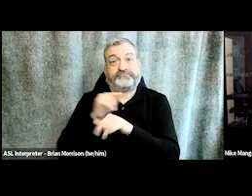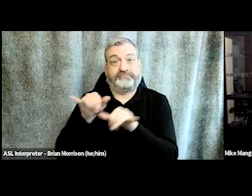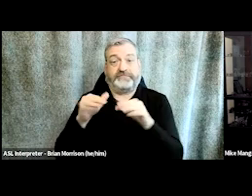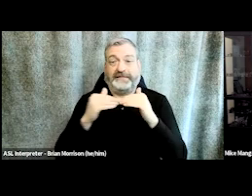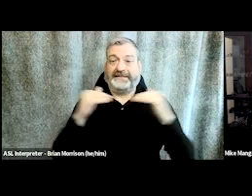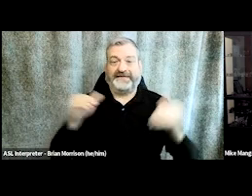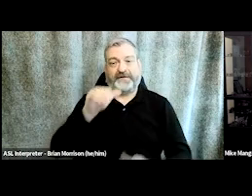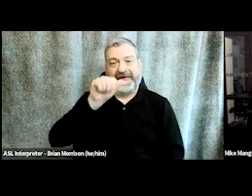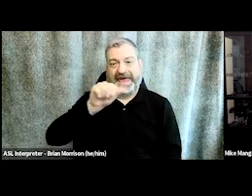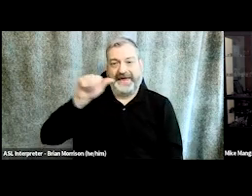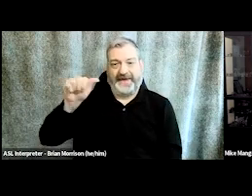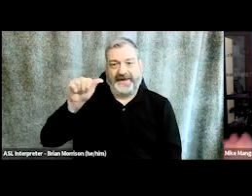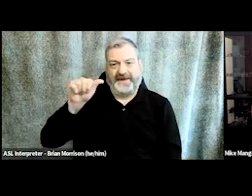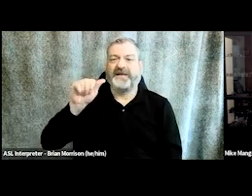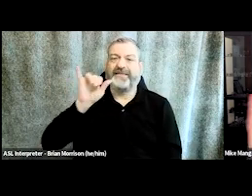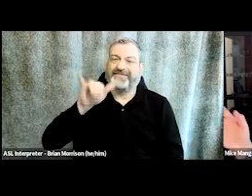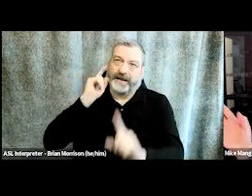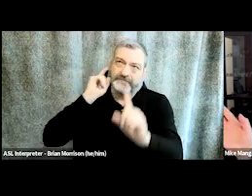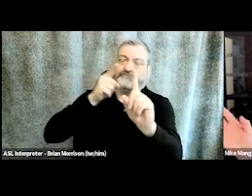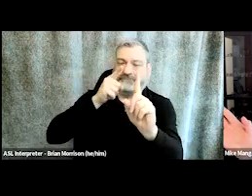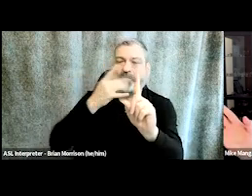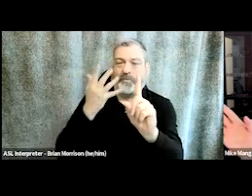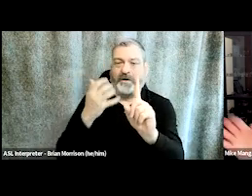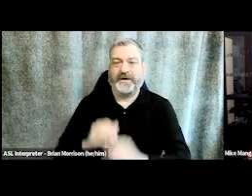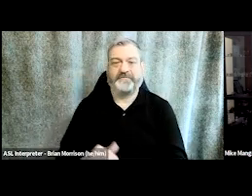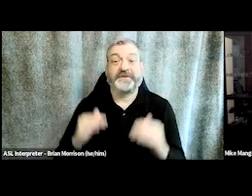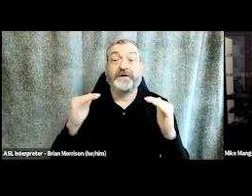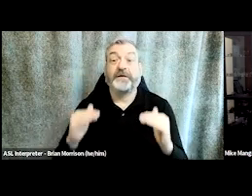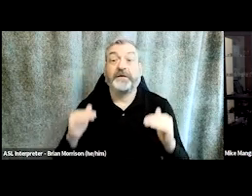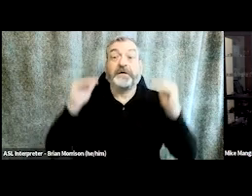Any higher than AAA, which would be AAA